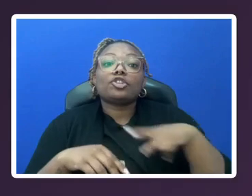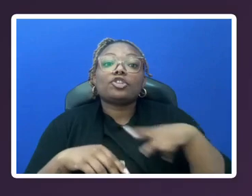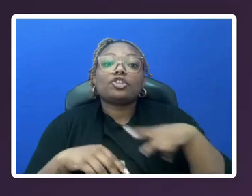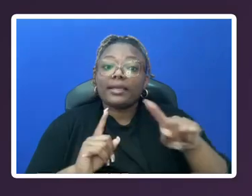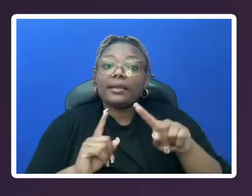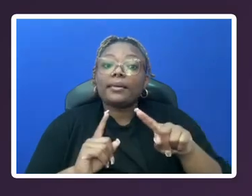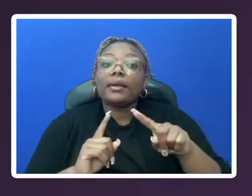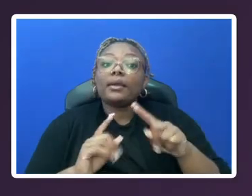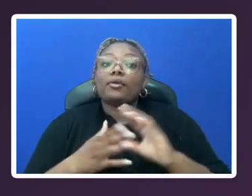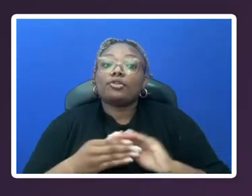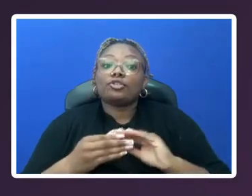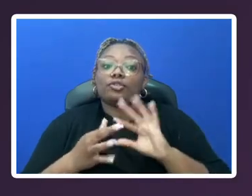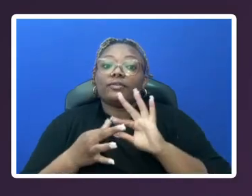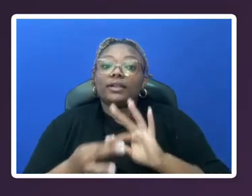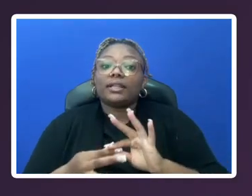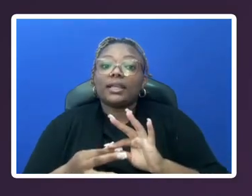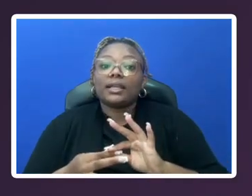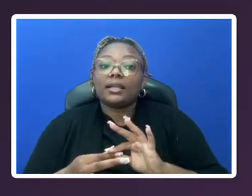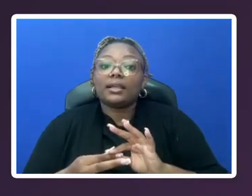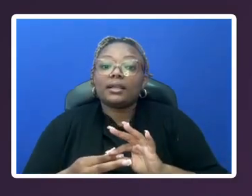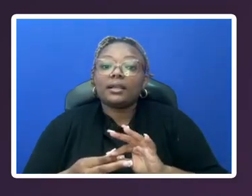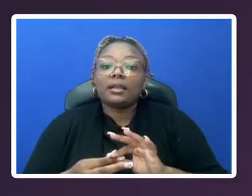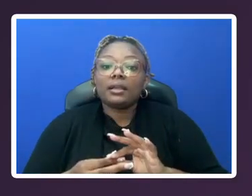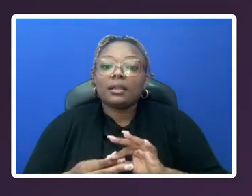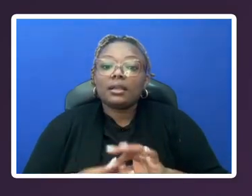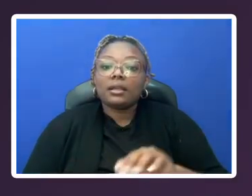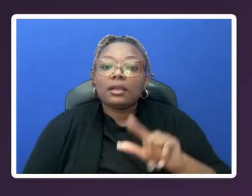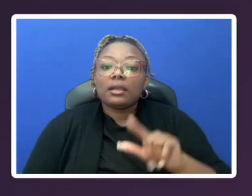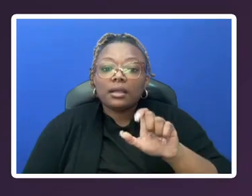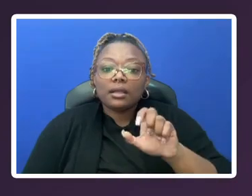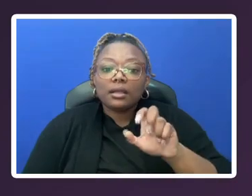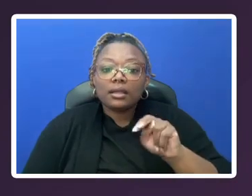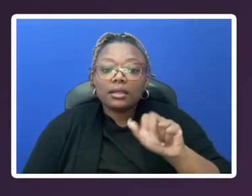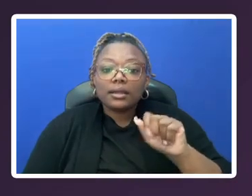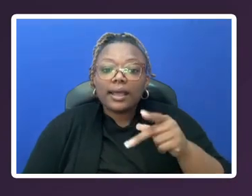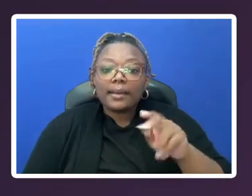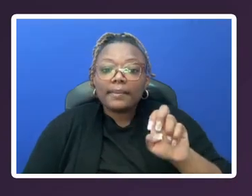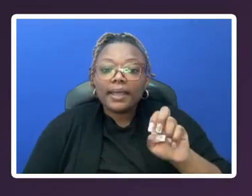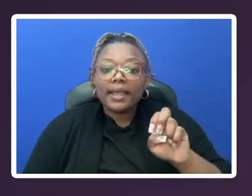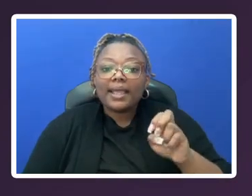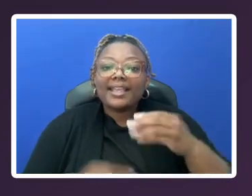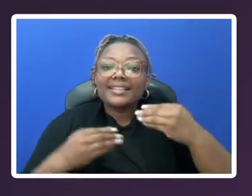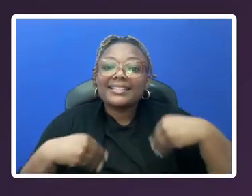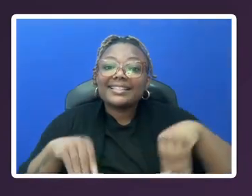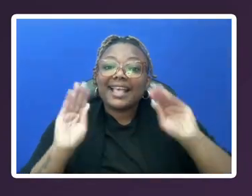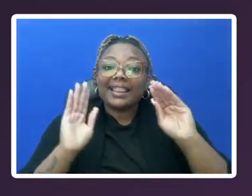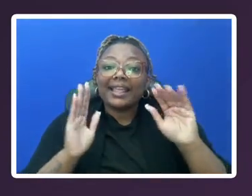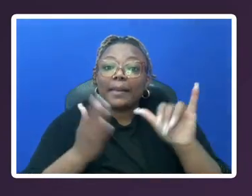Lenape selling Manhattan. And that's actually a great segue into another excellent resource that